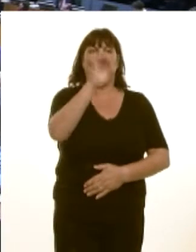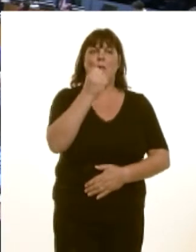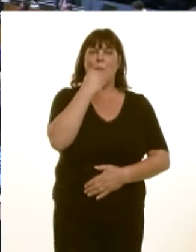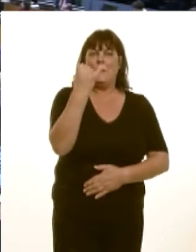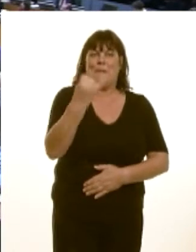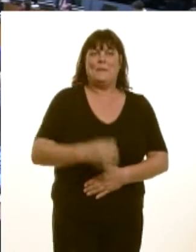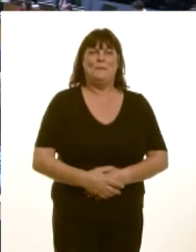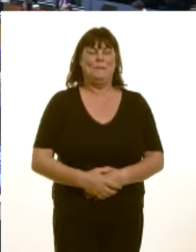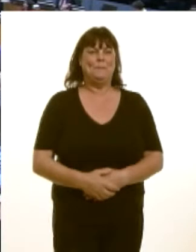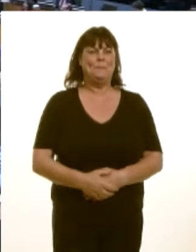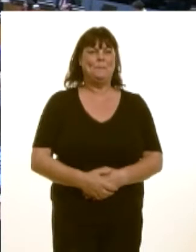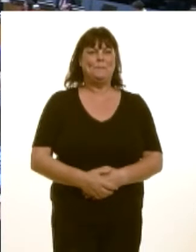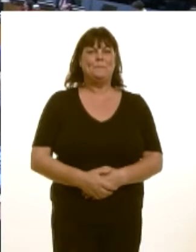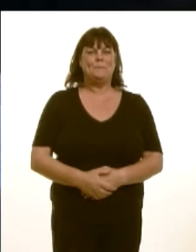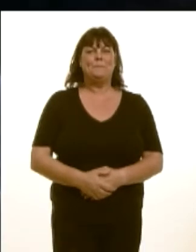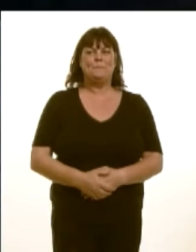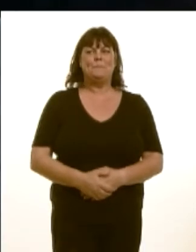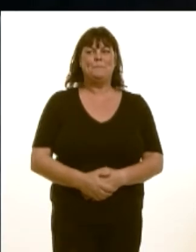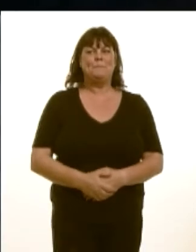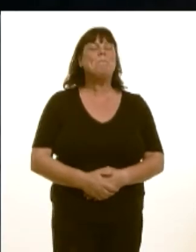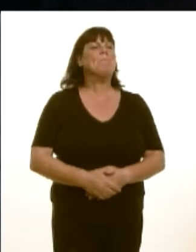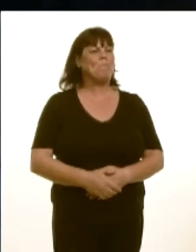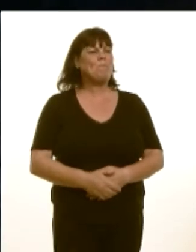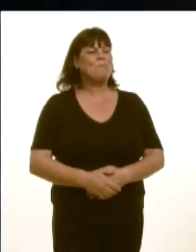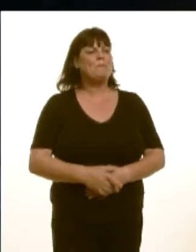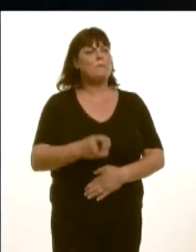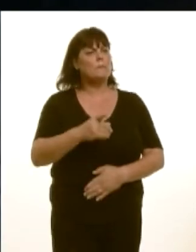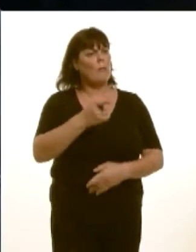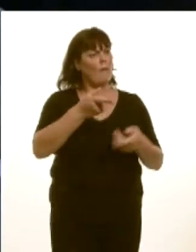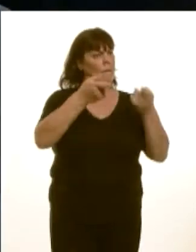A wnaiff y Prif Weinidog ddatganiad am argaeledd triniaeth canser yng Nghymru?